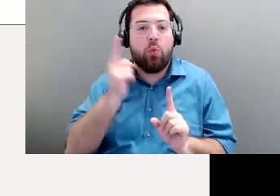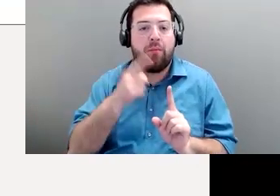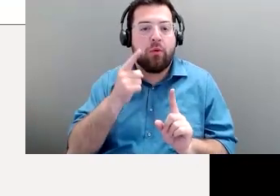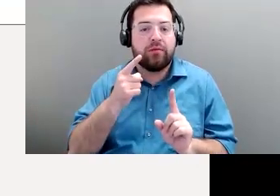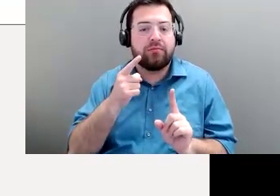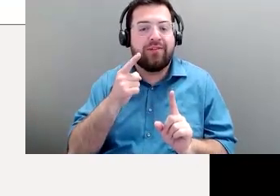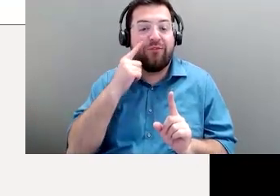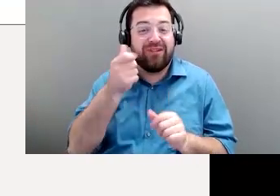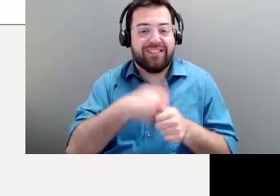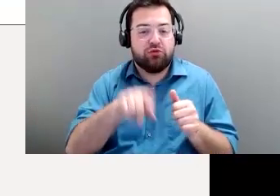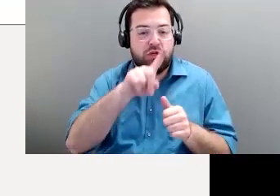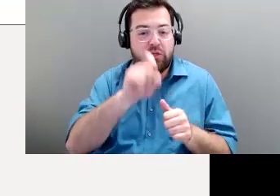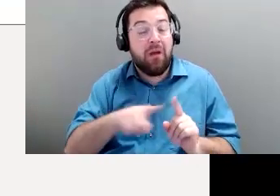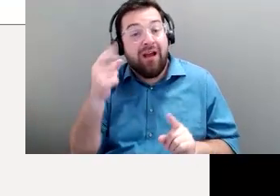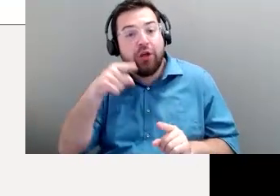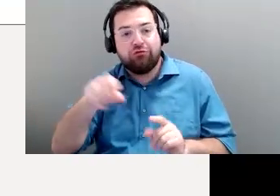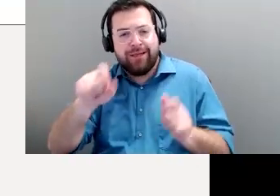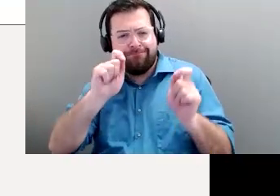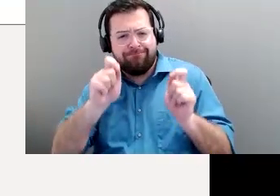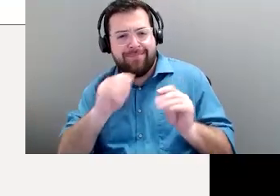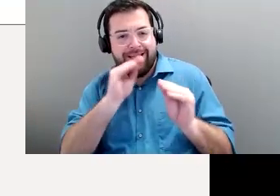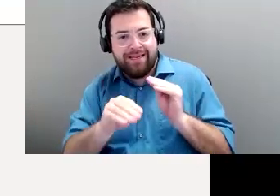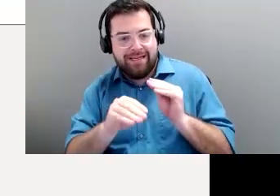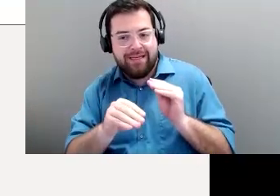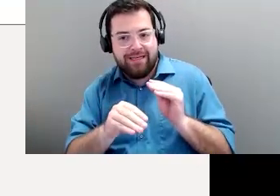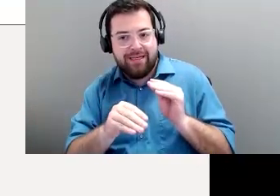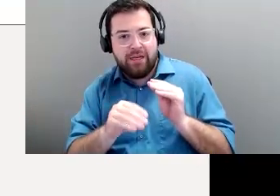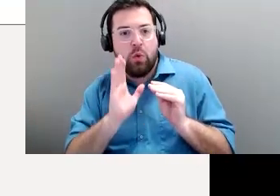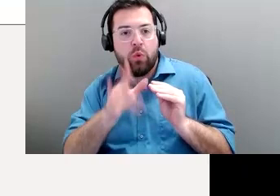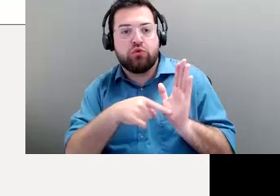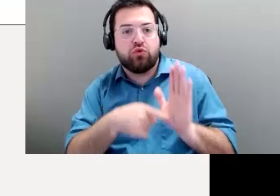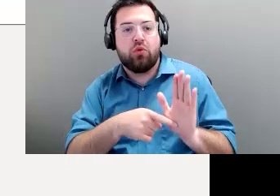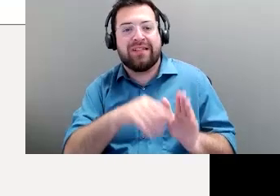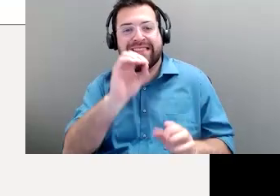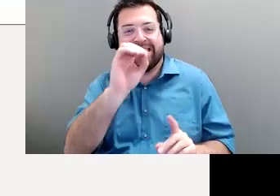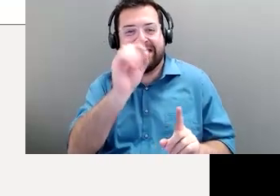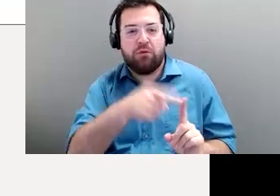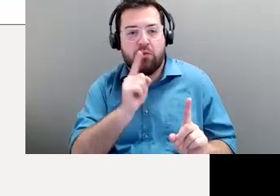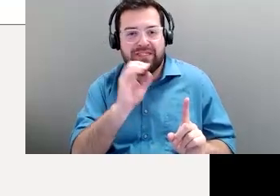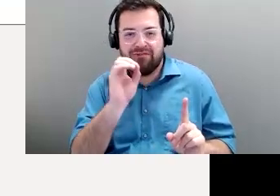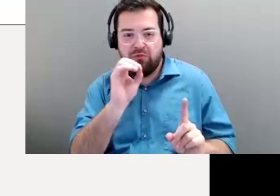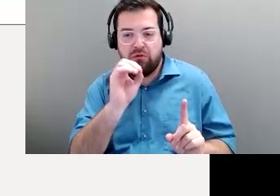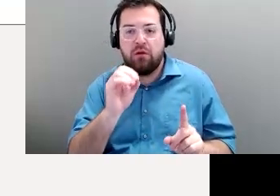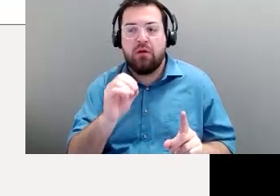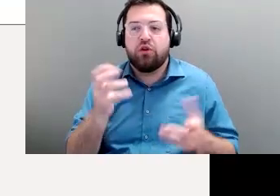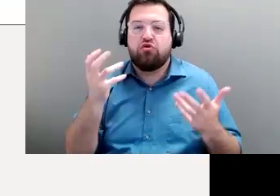but you can go in and you can edit it so that it appears as zero points, just so that it doesn't confuse your students.